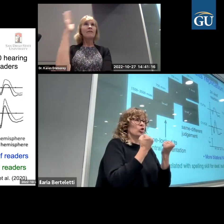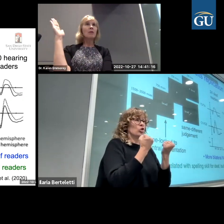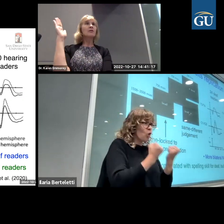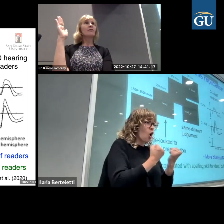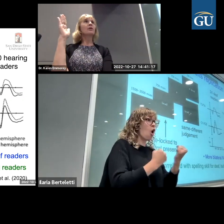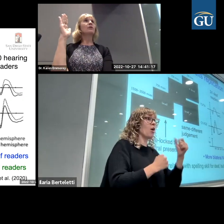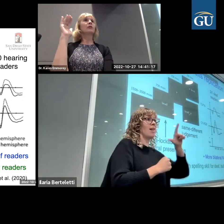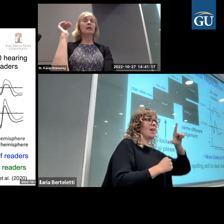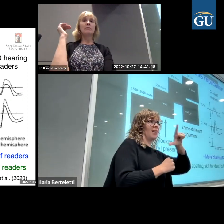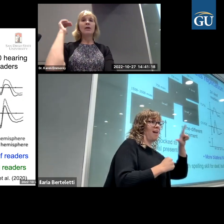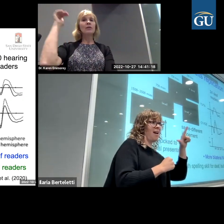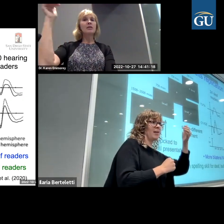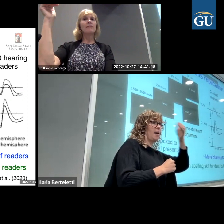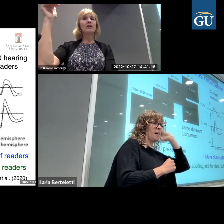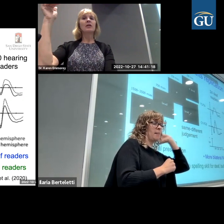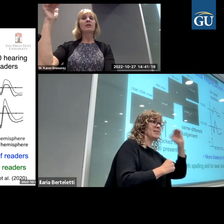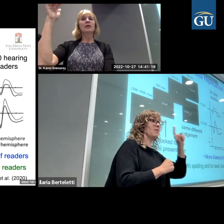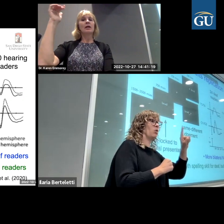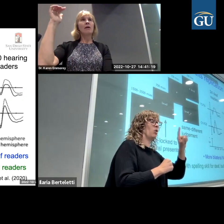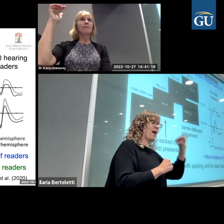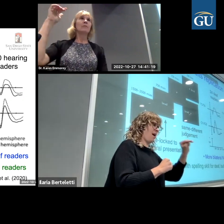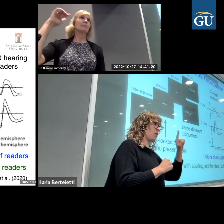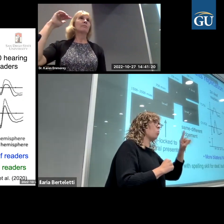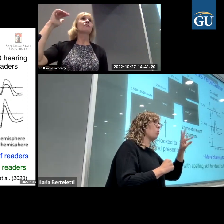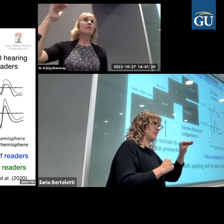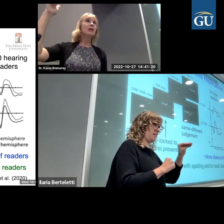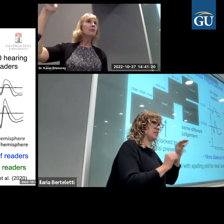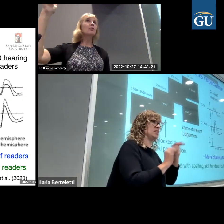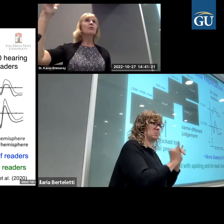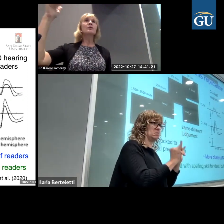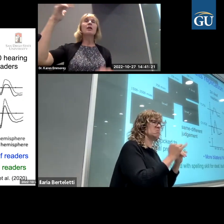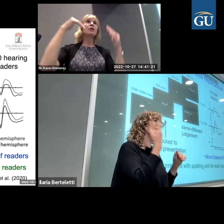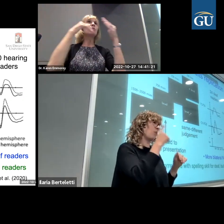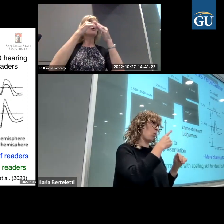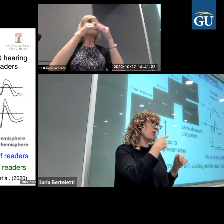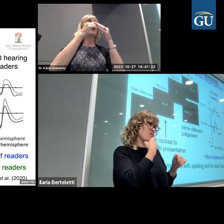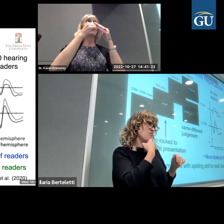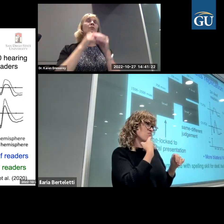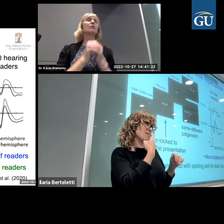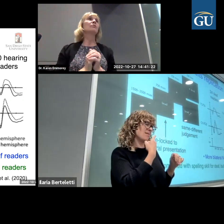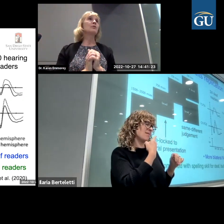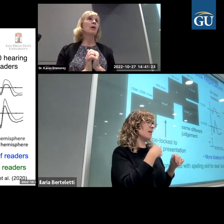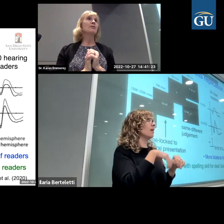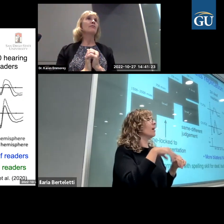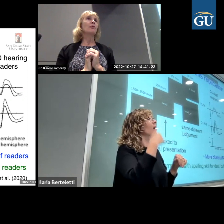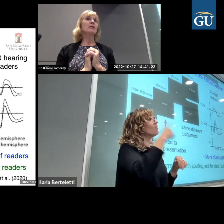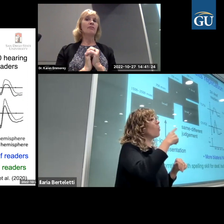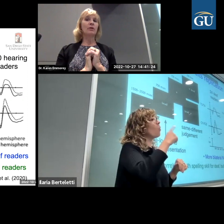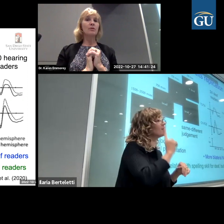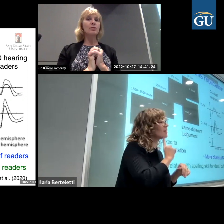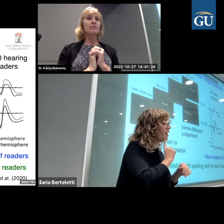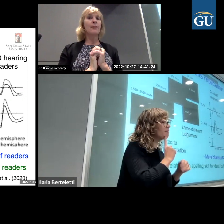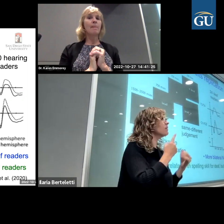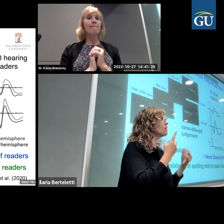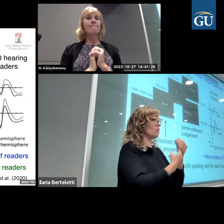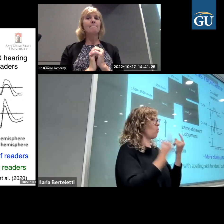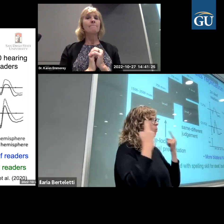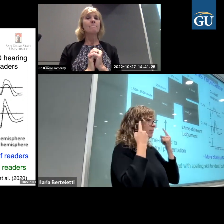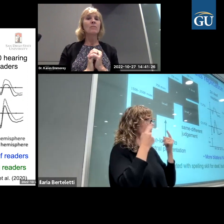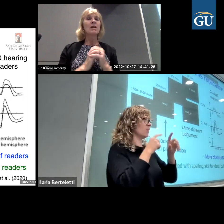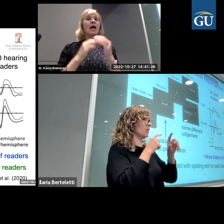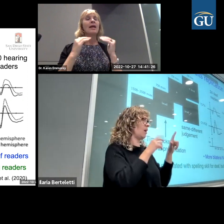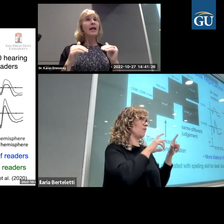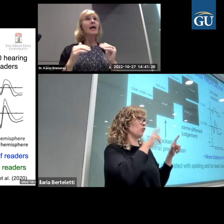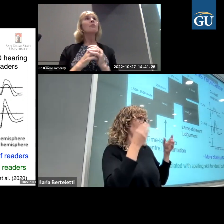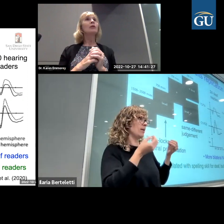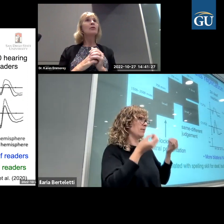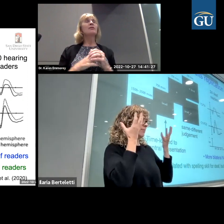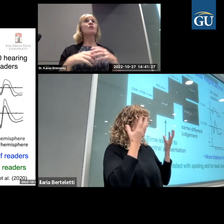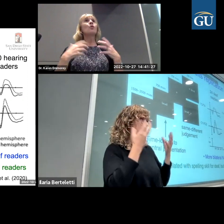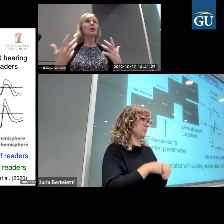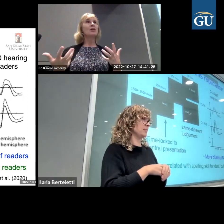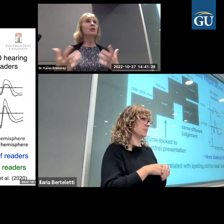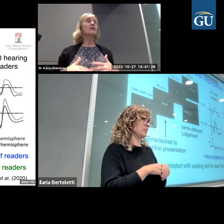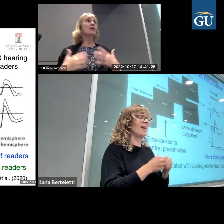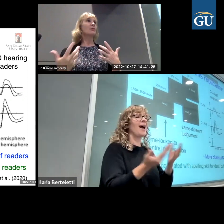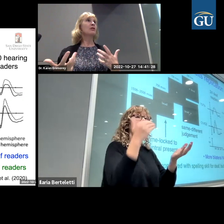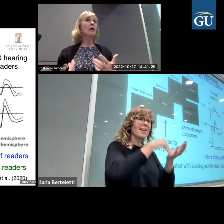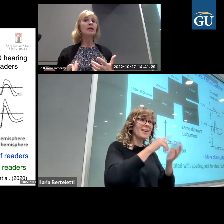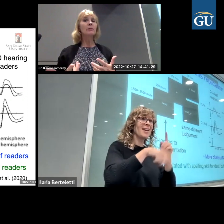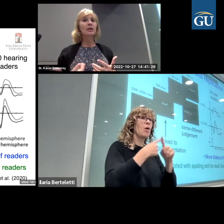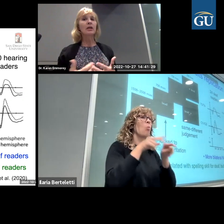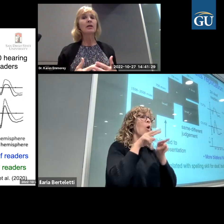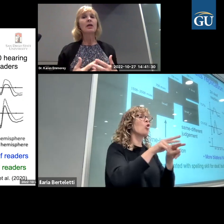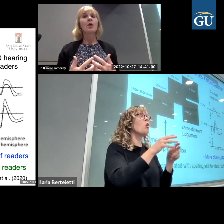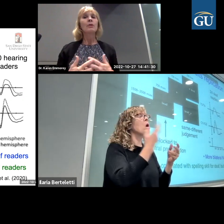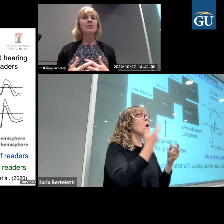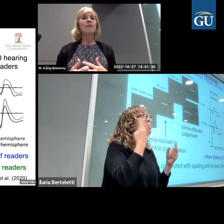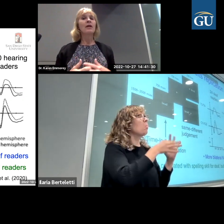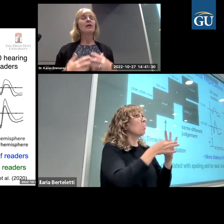And again, when we looked at the correlation in this case with spelling ability, we saw that it correlated with the size of the right hemisphere, and one hundred and seventy for the deaf readers, but not for the hearing meters again suggesting that this is not a maladaptive response.